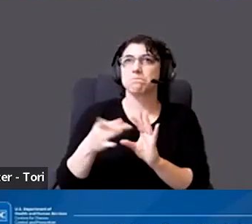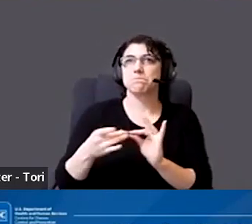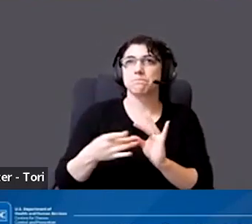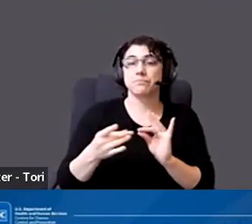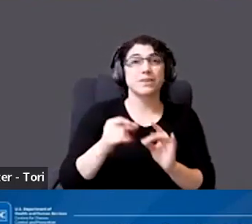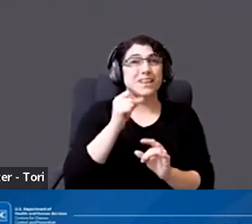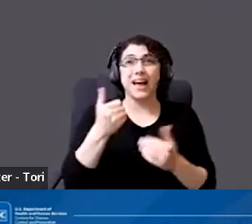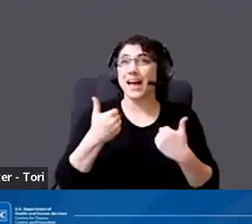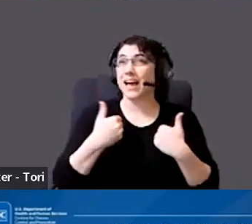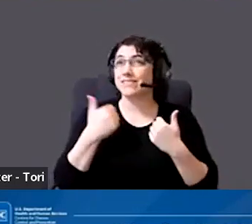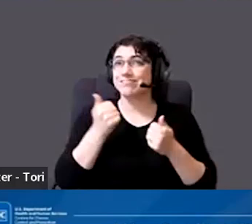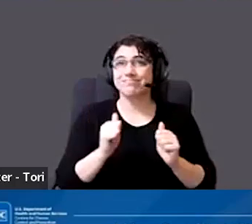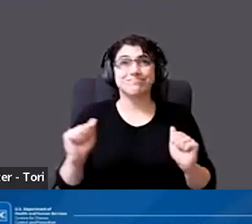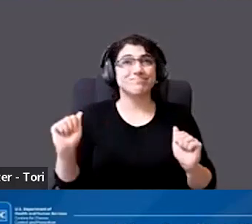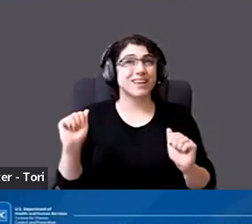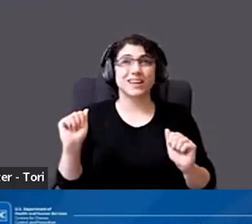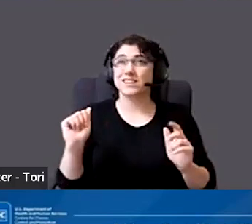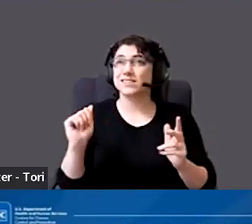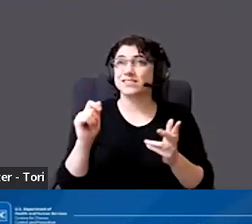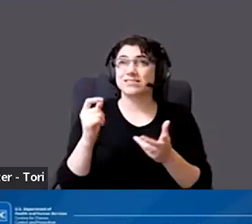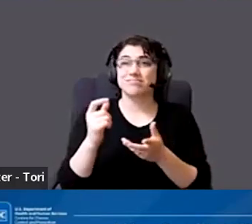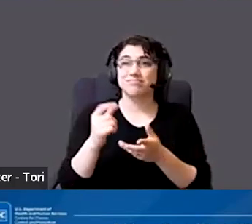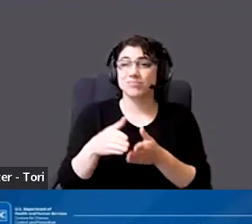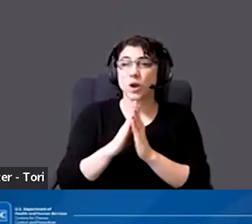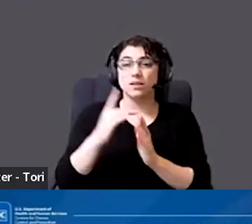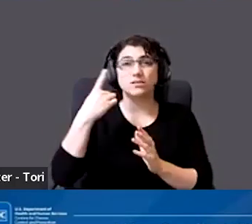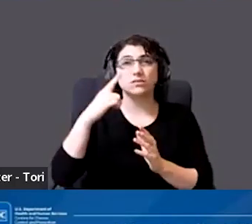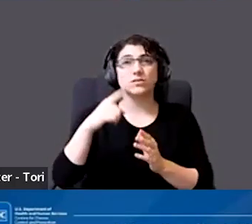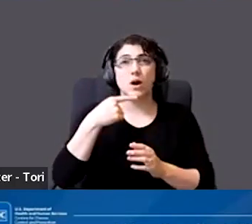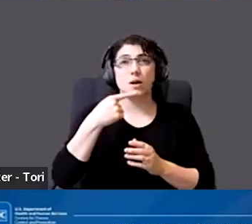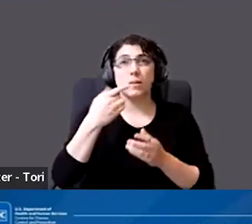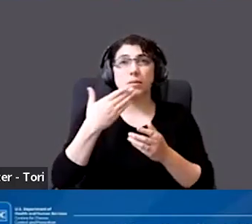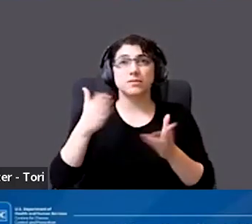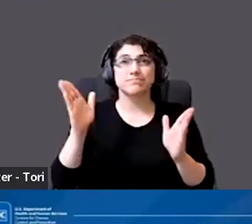for public comment this -- during this meeting.